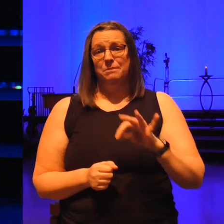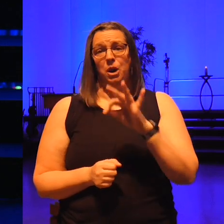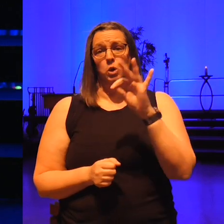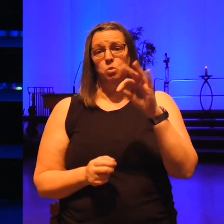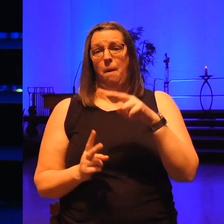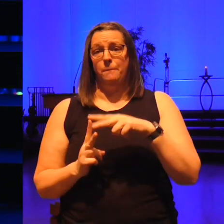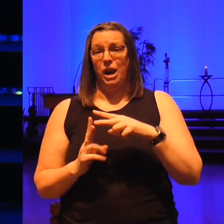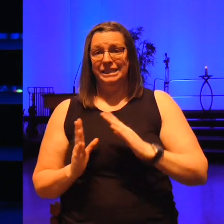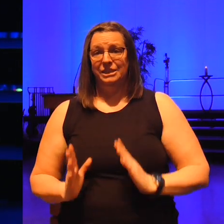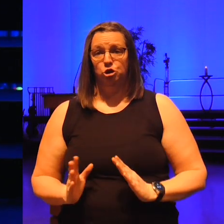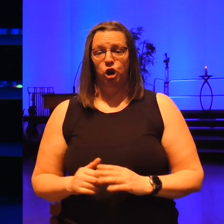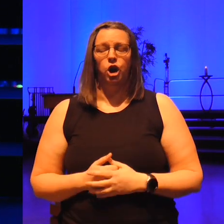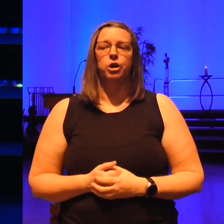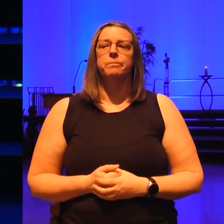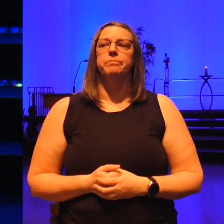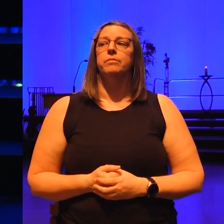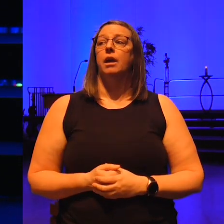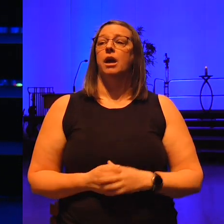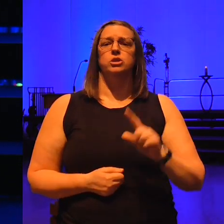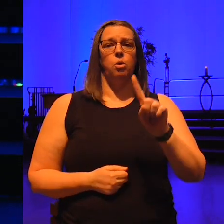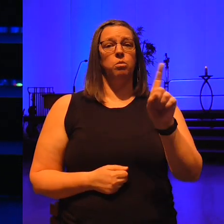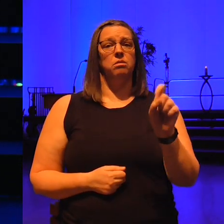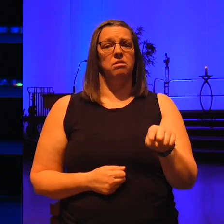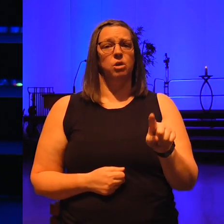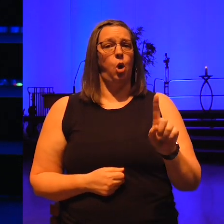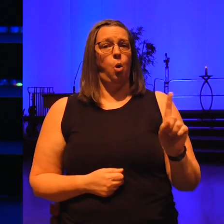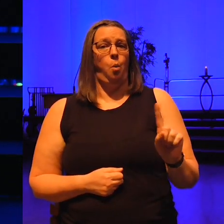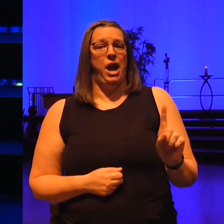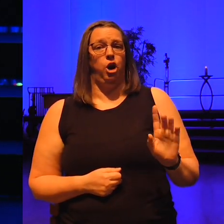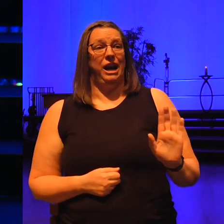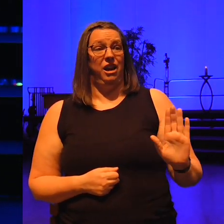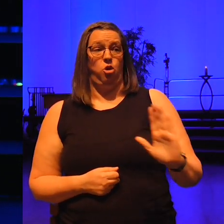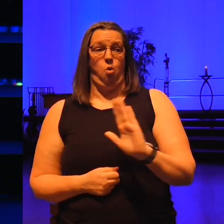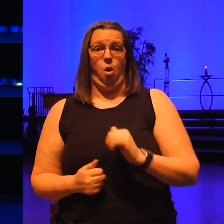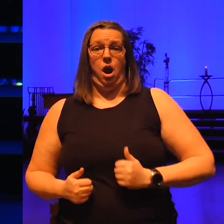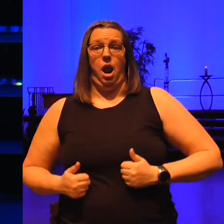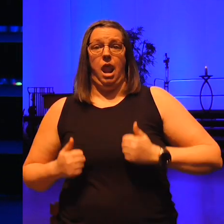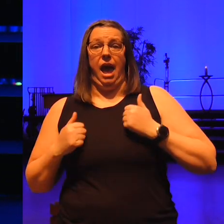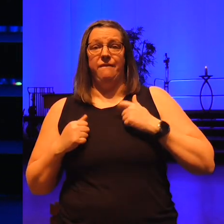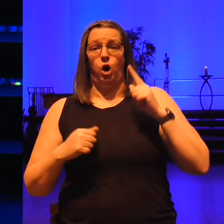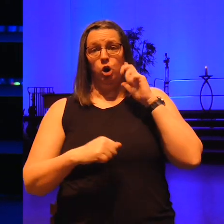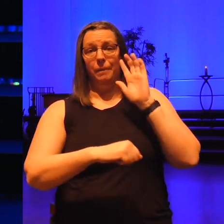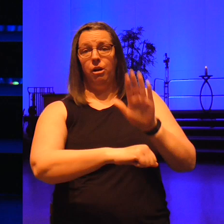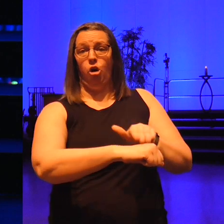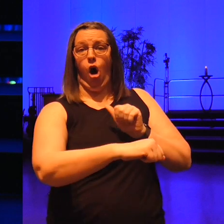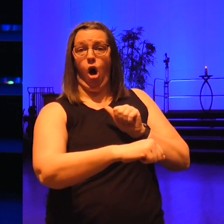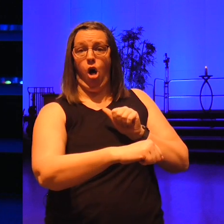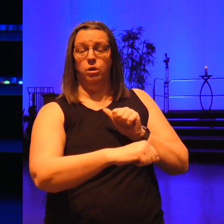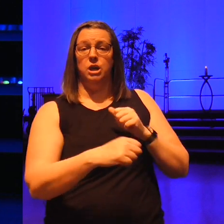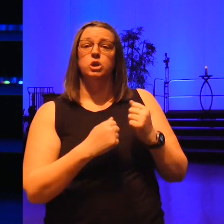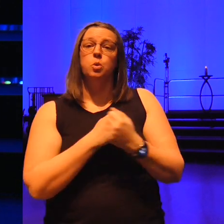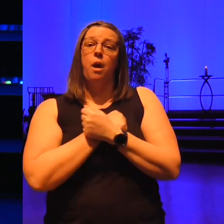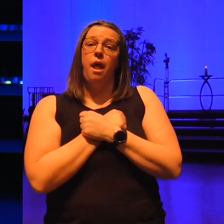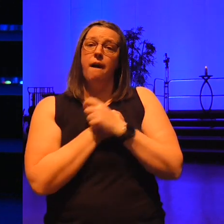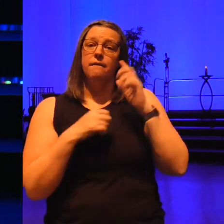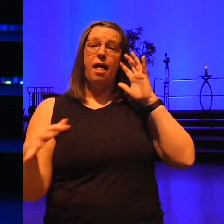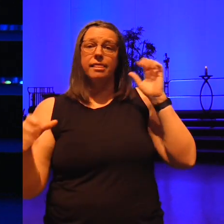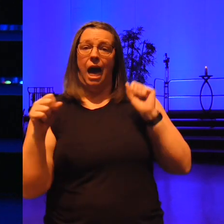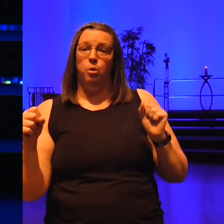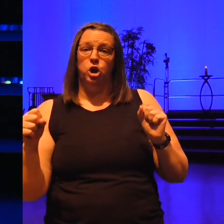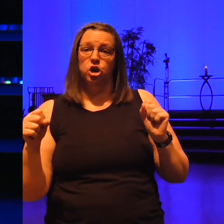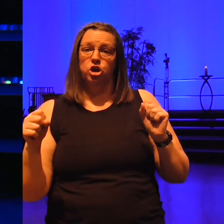you being called to love louder not to hide away not to turn your head not to sink and slip out of